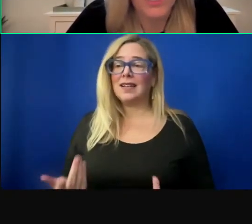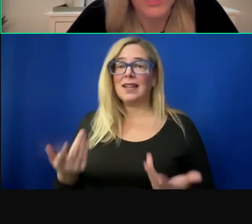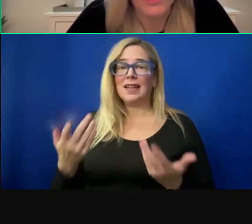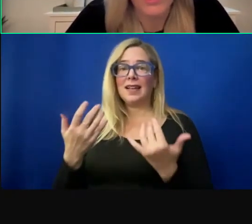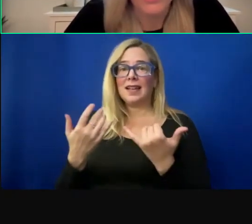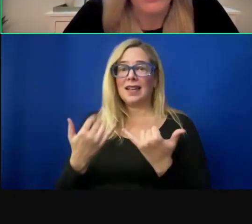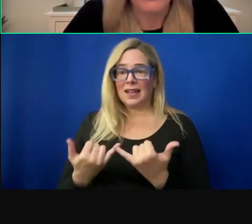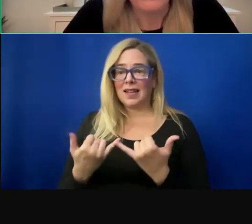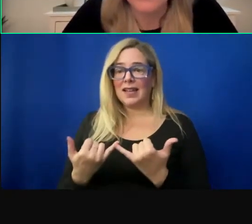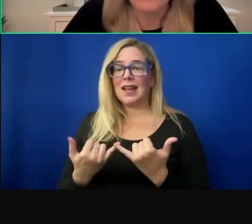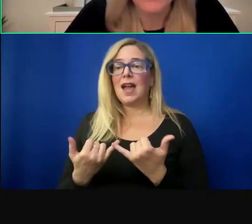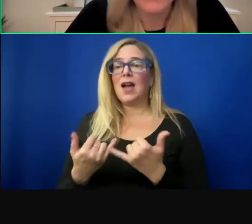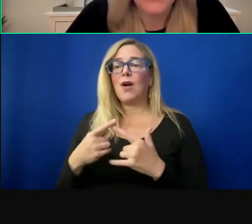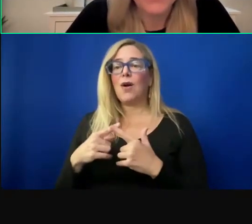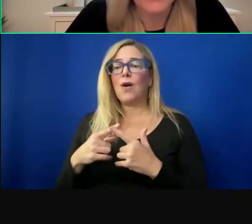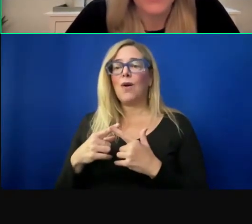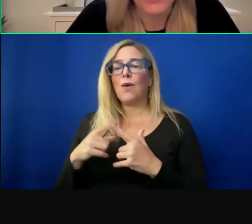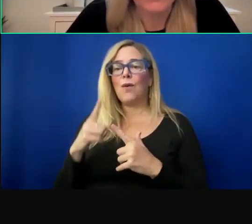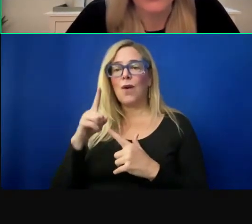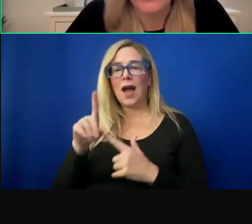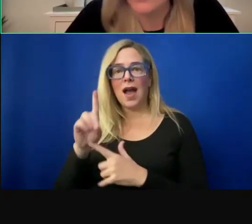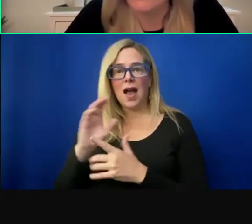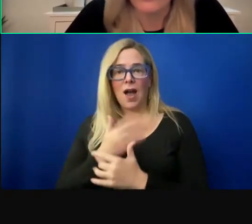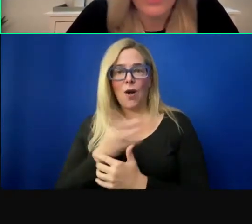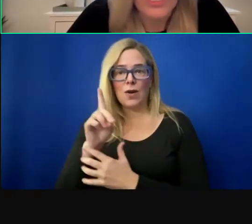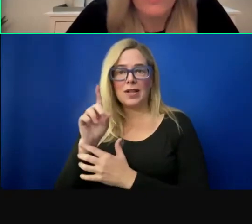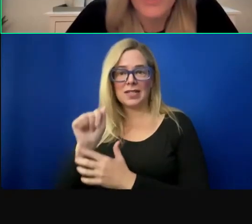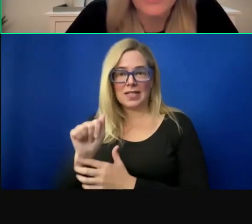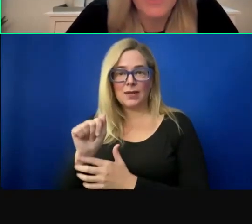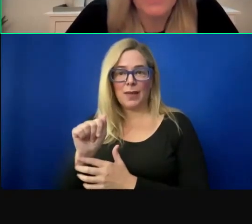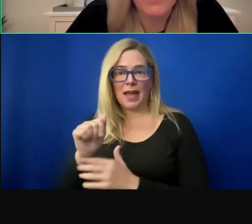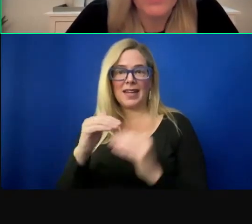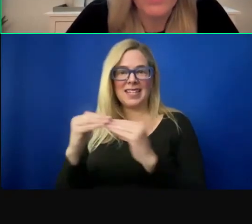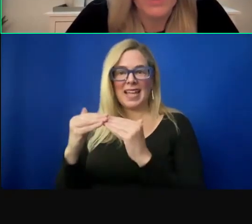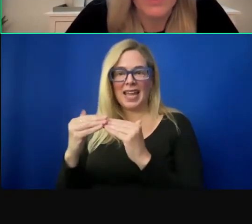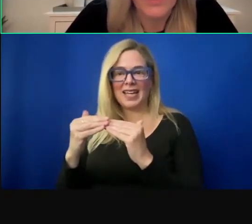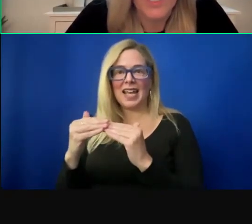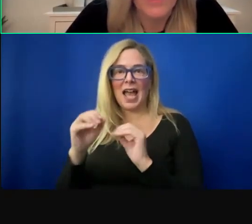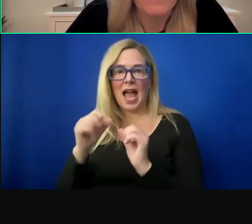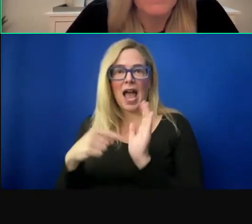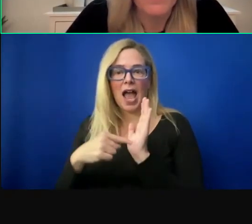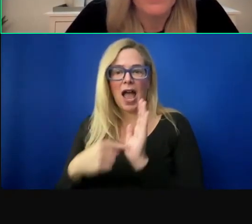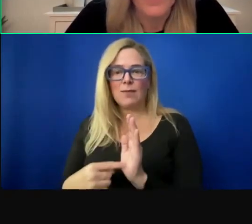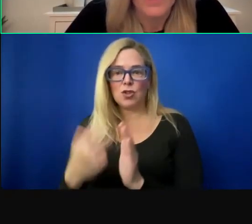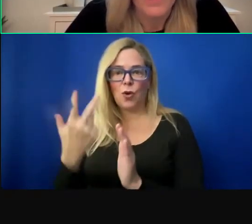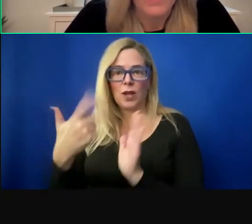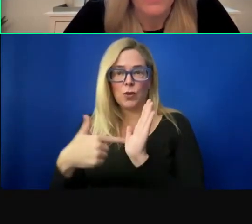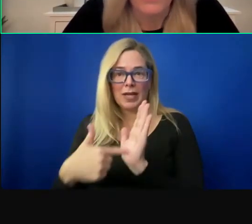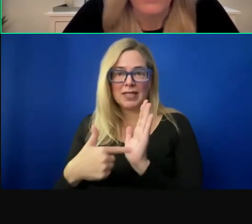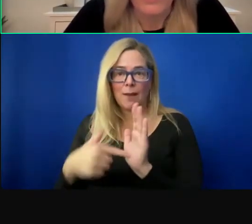action are our disability data dashboards, and I'm showing just three examples on the slide.